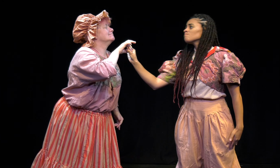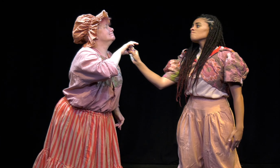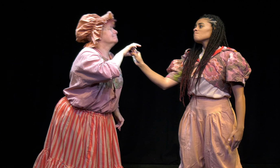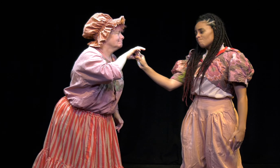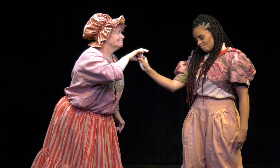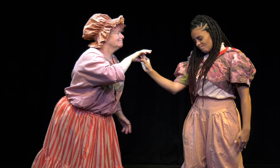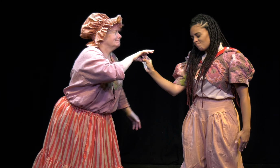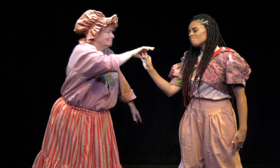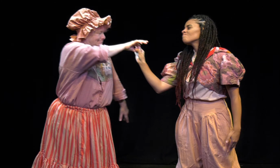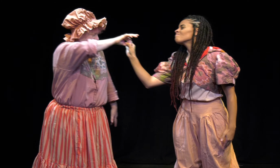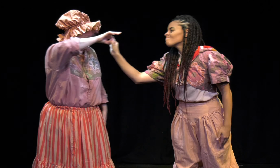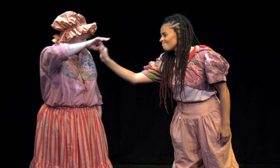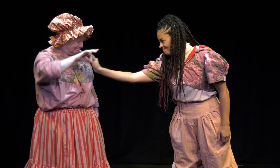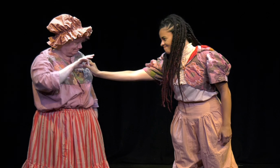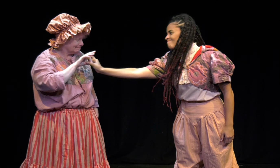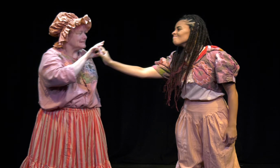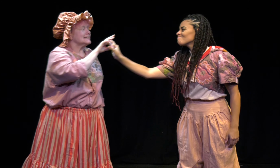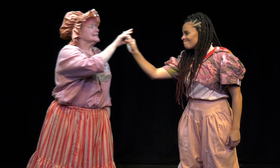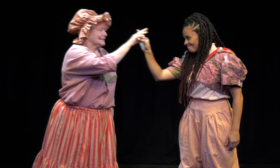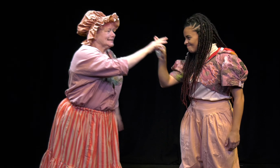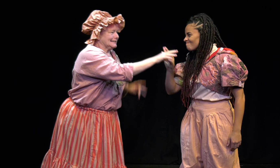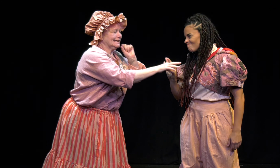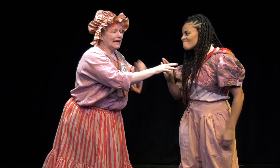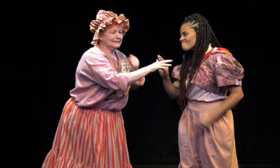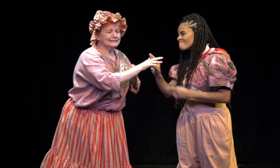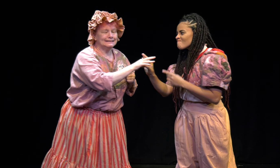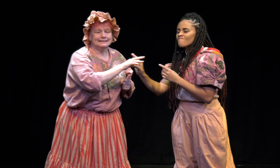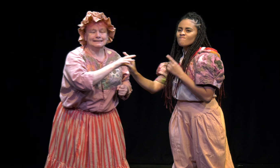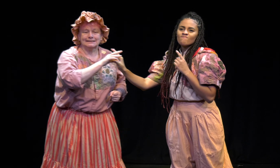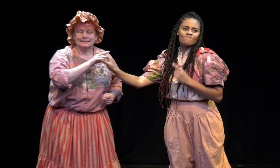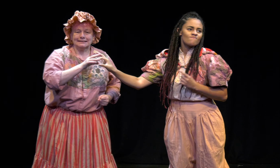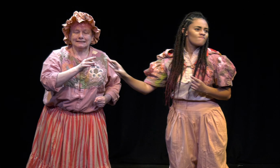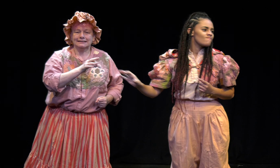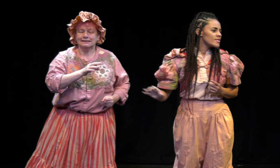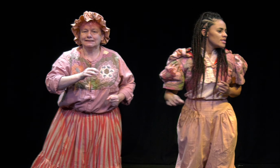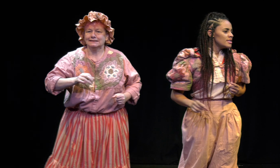Together, you’ll work it out.